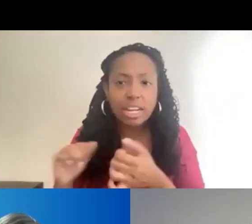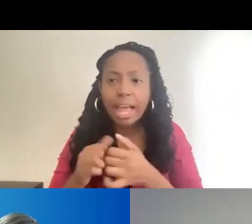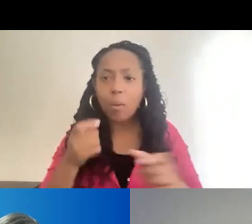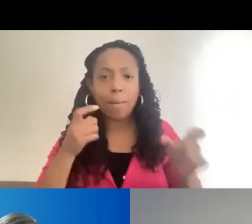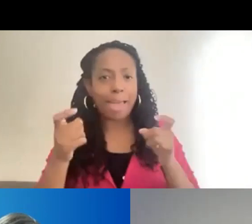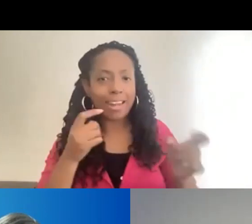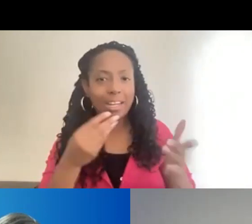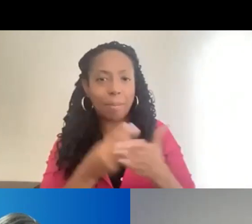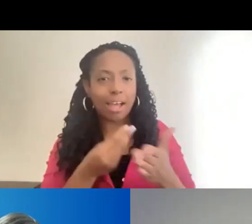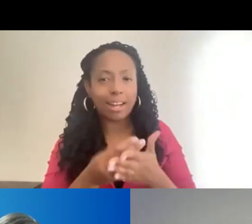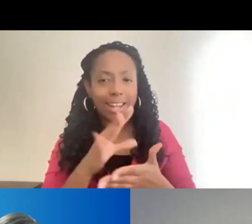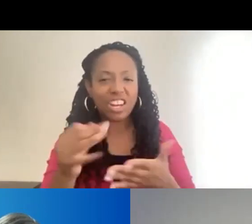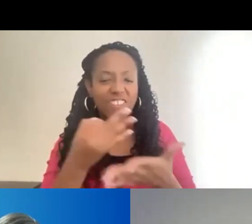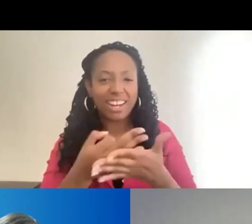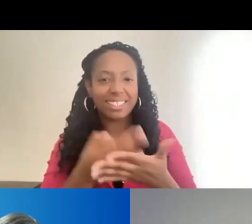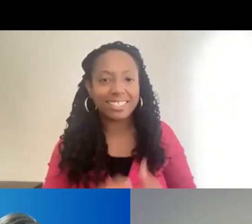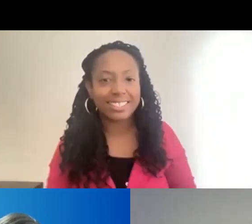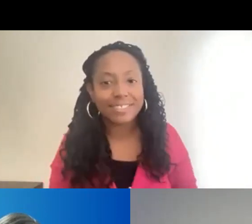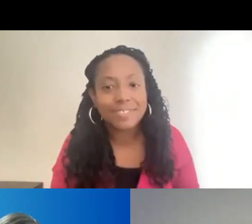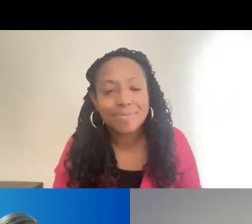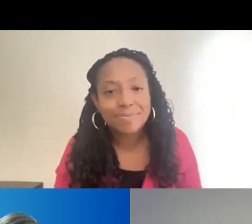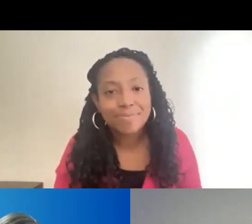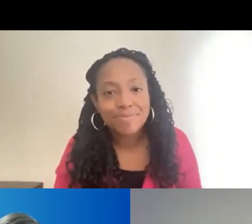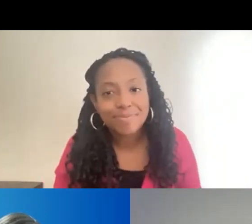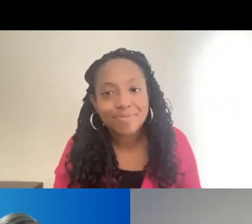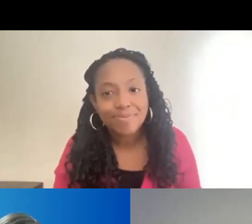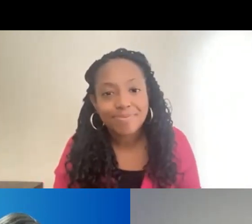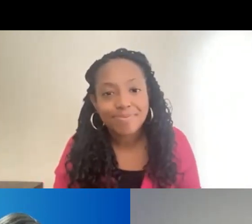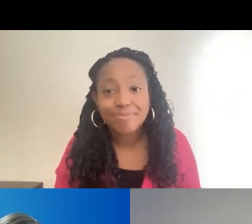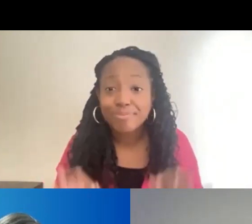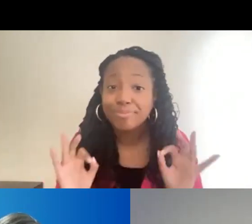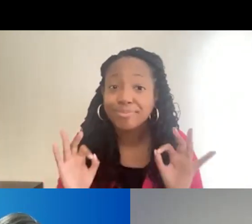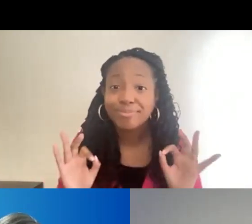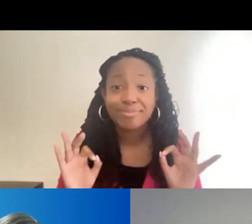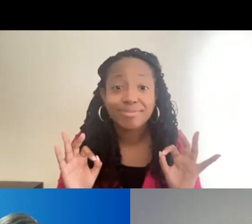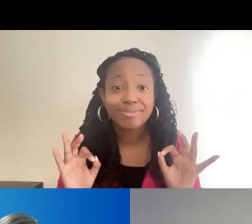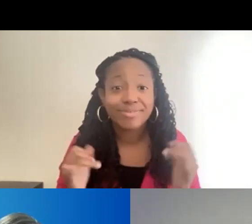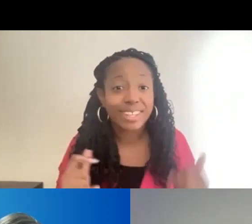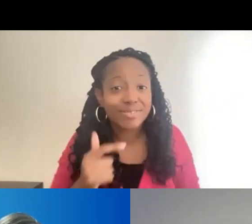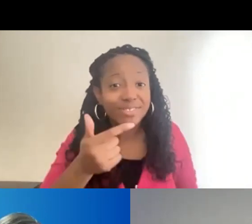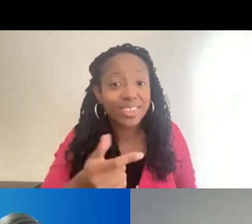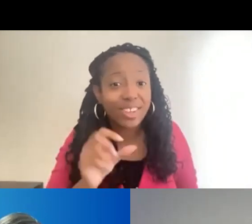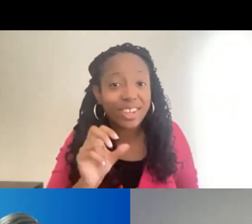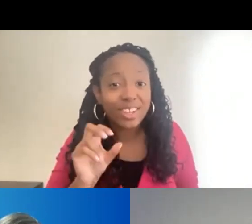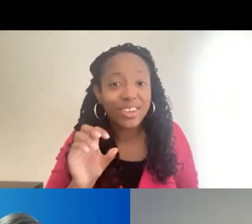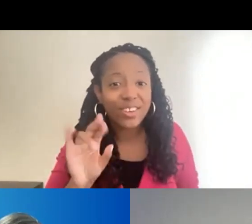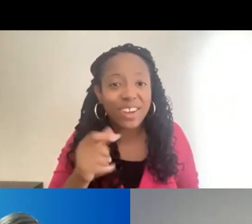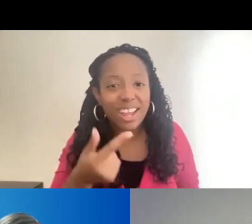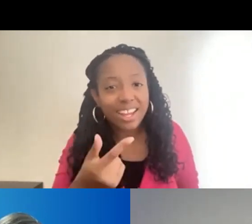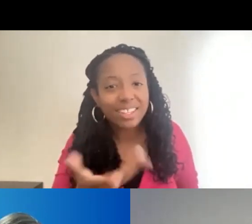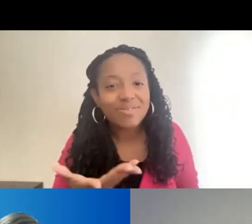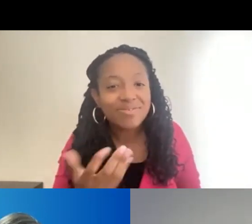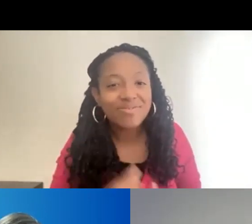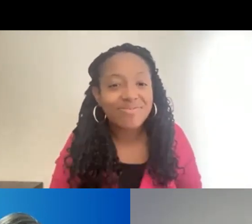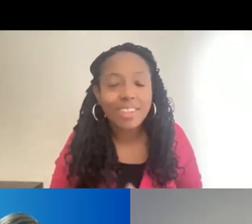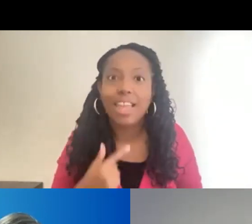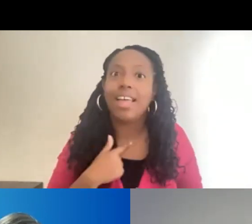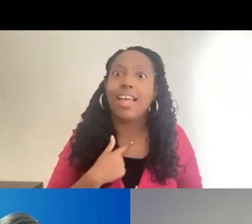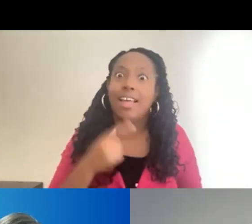finances all right over to you Craig what are your thoughts I totally agree I mean ultimately